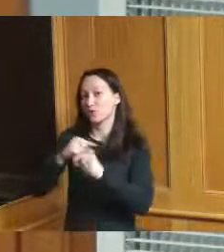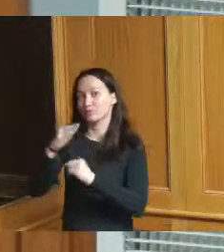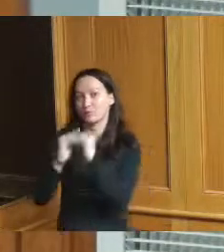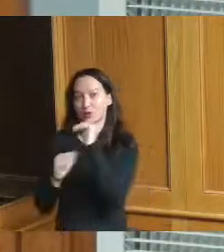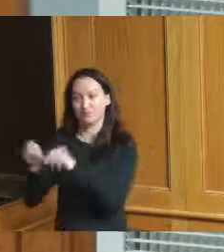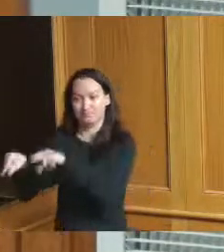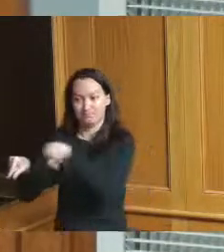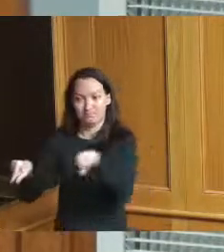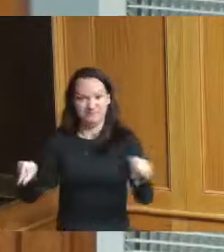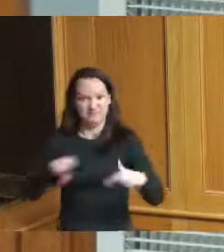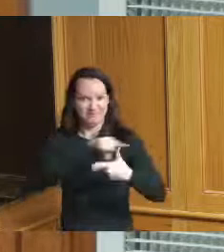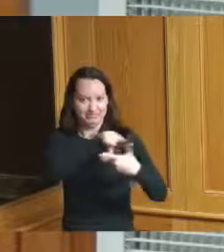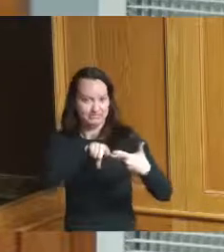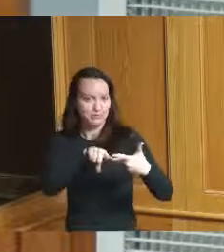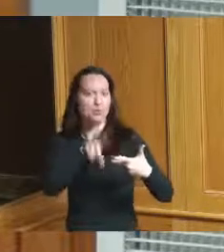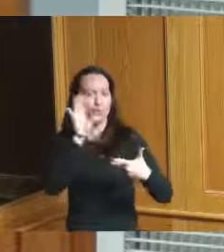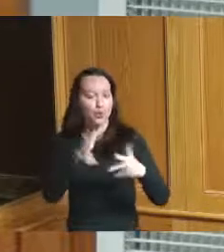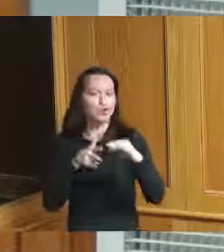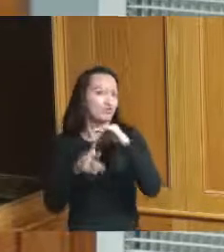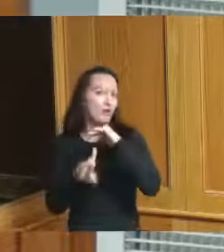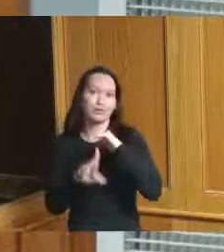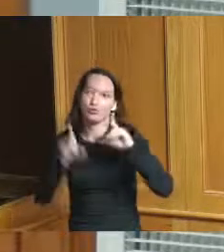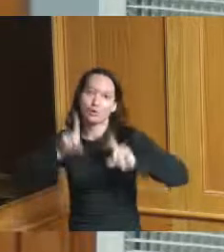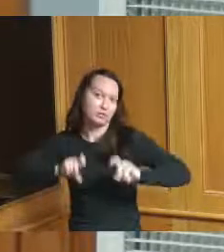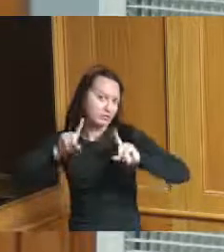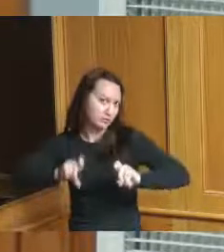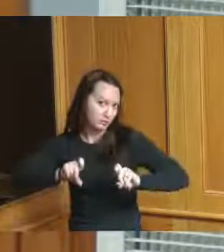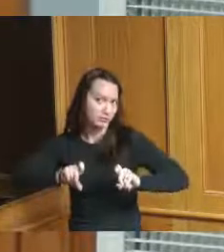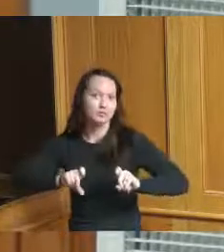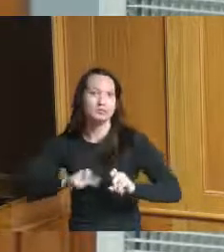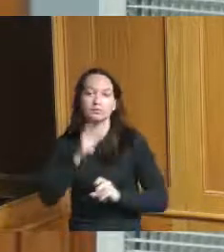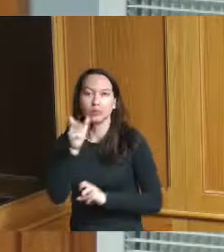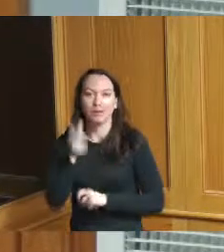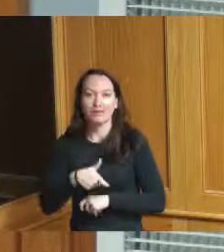I believe all three are drive through testing so people don't have to hop out of their car